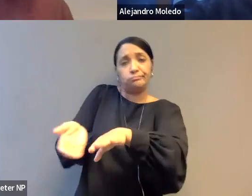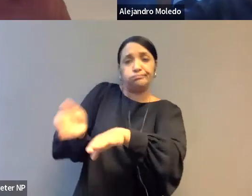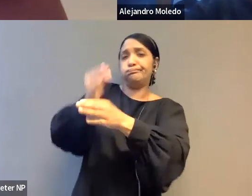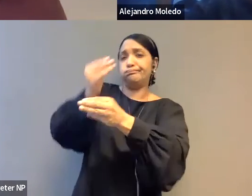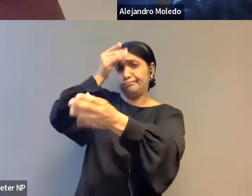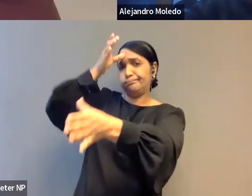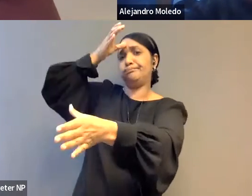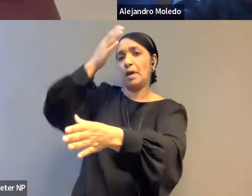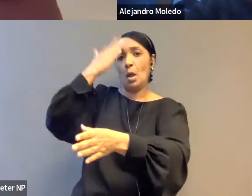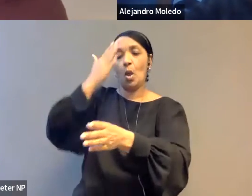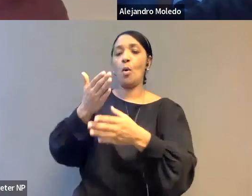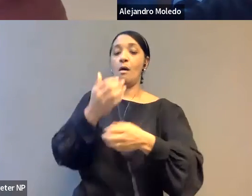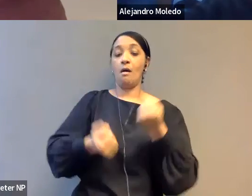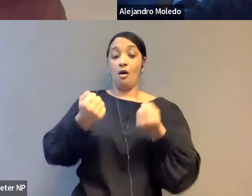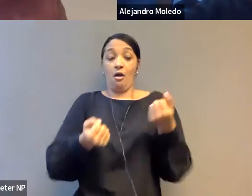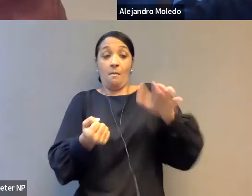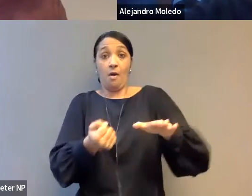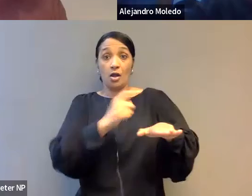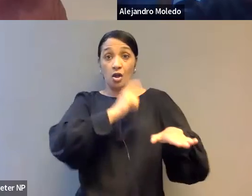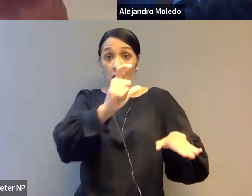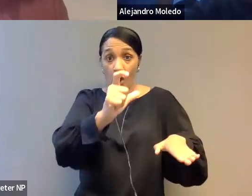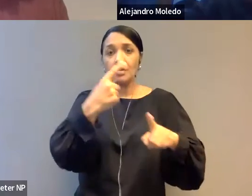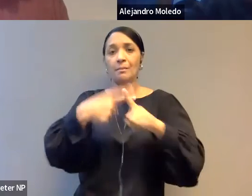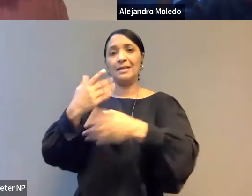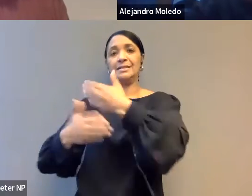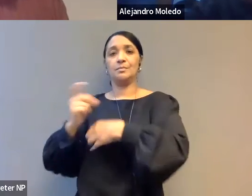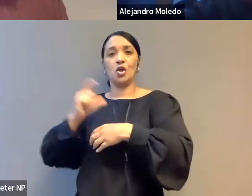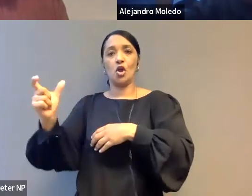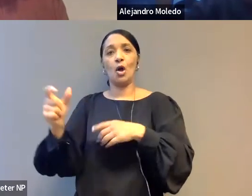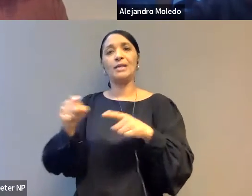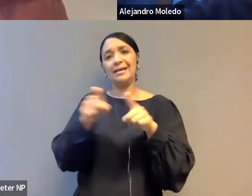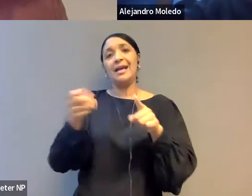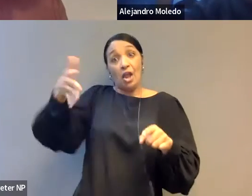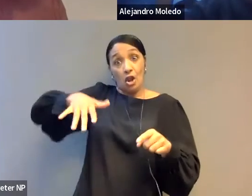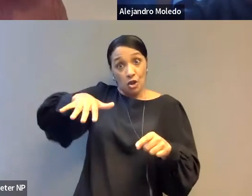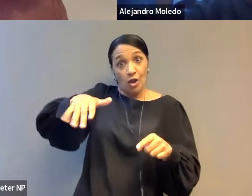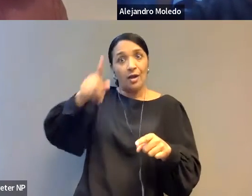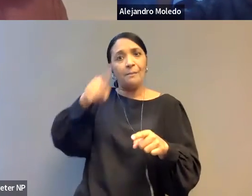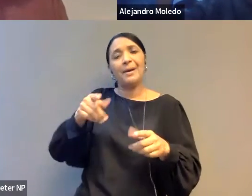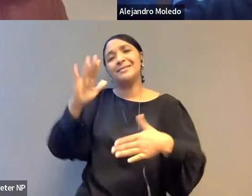on the Parking Card and Disability Card. She's with us today, but a bit sick. She's listening.